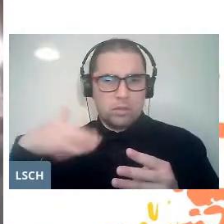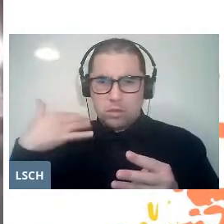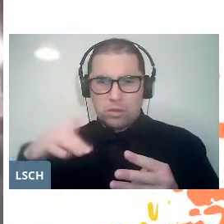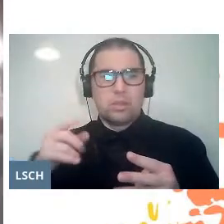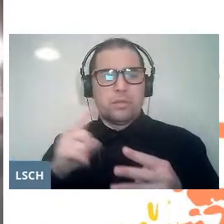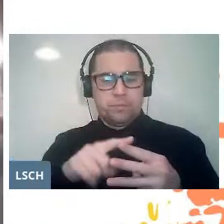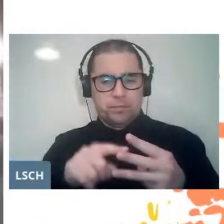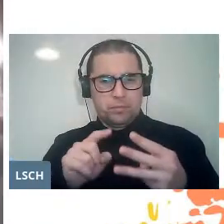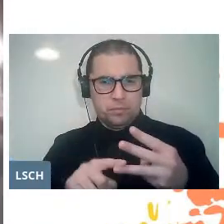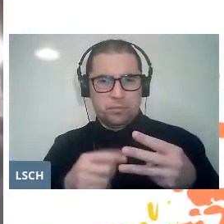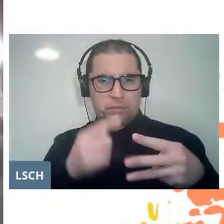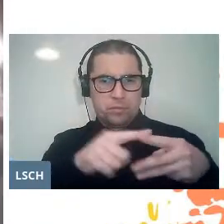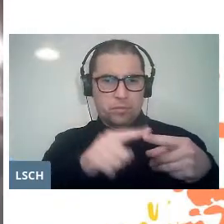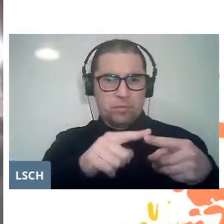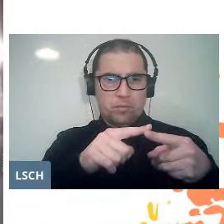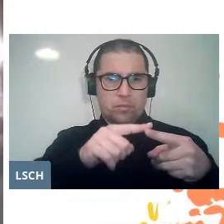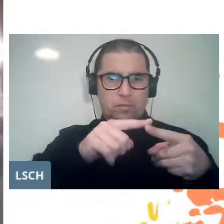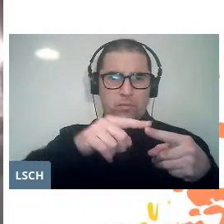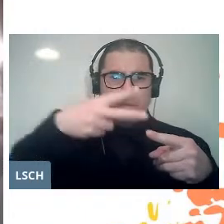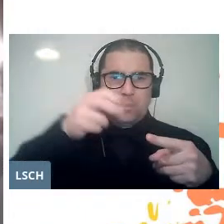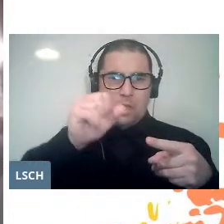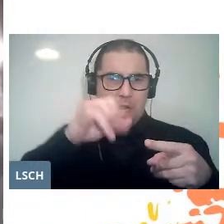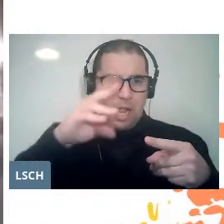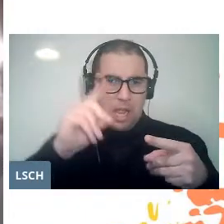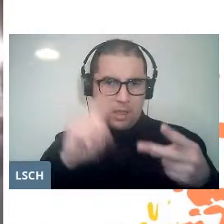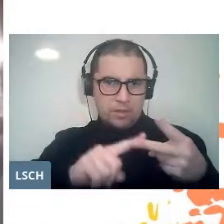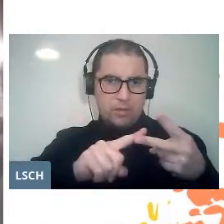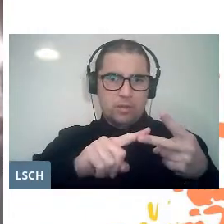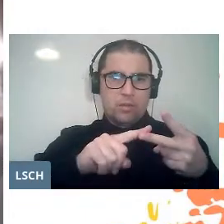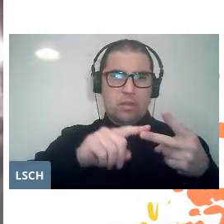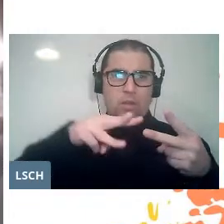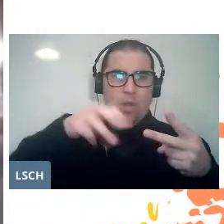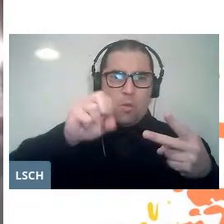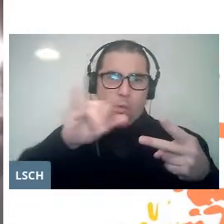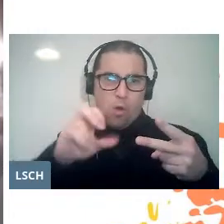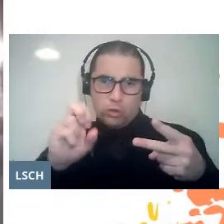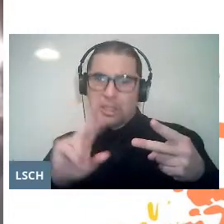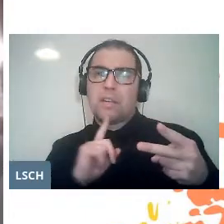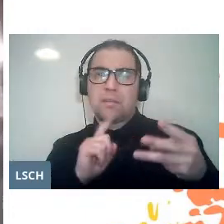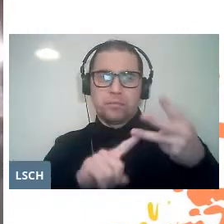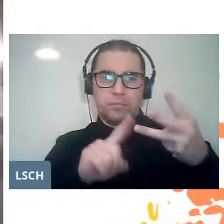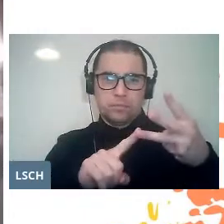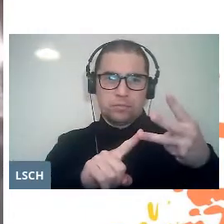Franz Joseph Haydn, Wolfgang Amadeus Mozart and Ludwig van Beethoven.